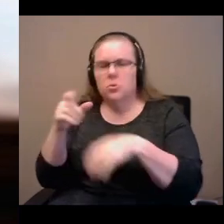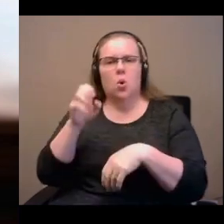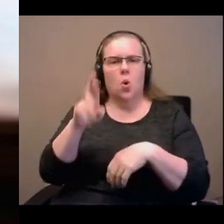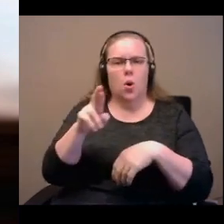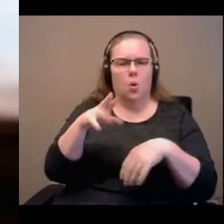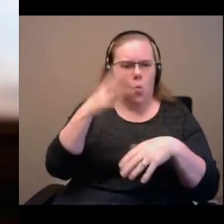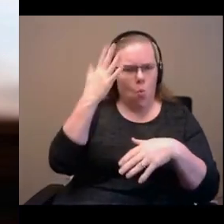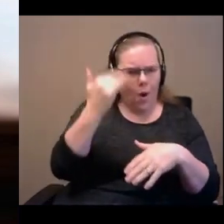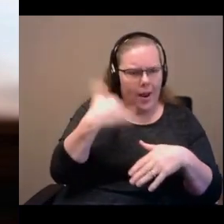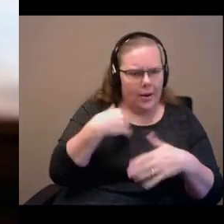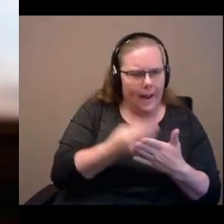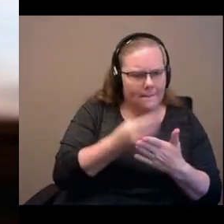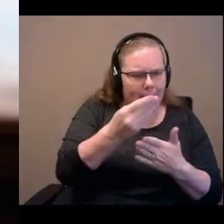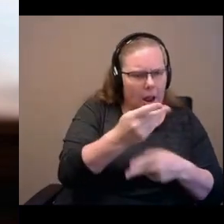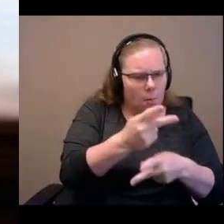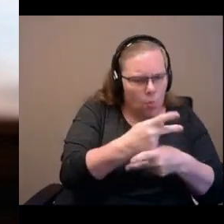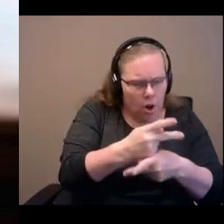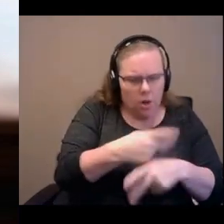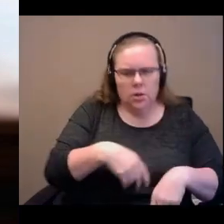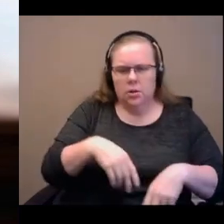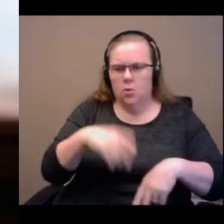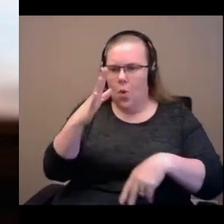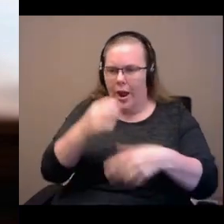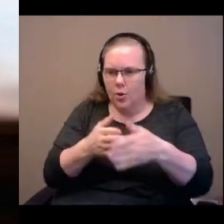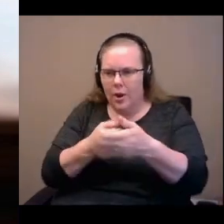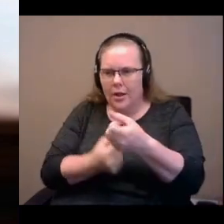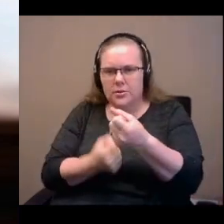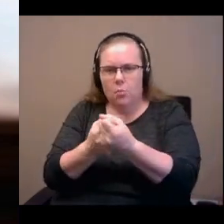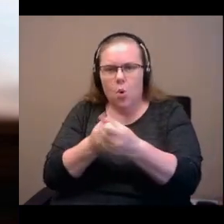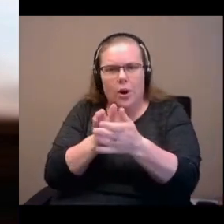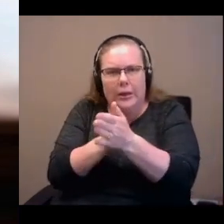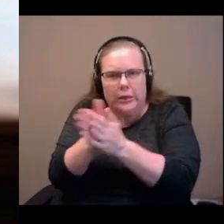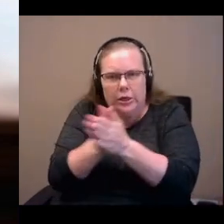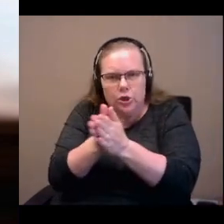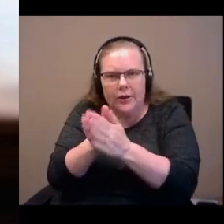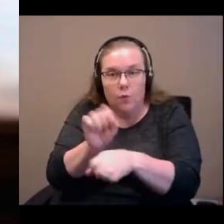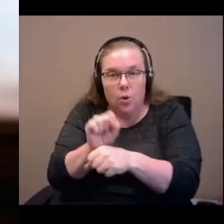use a service, support an initiative at work? I did it because I thought it was a good idea.